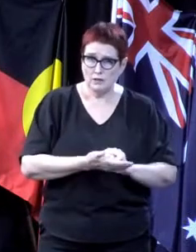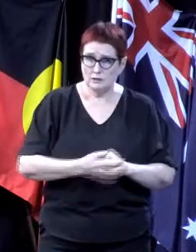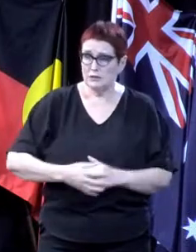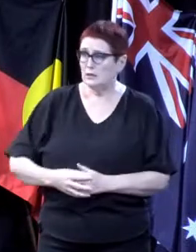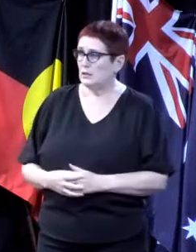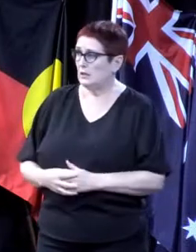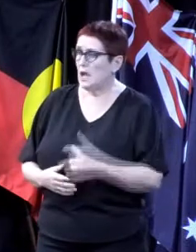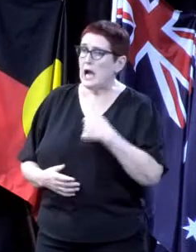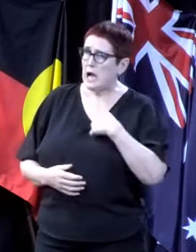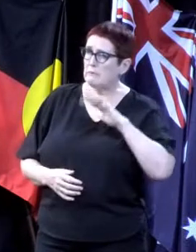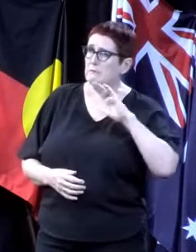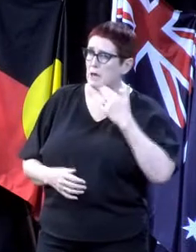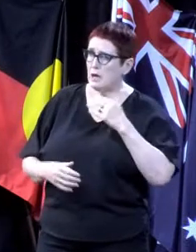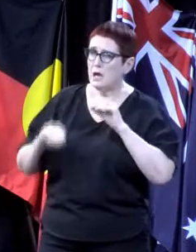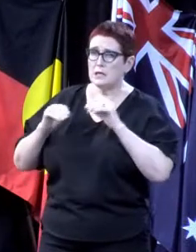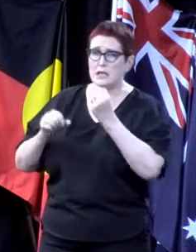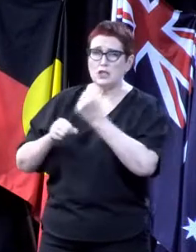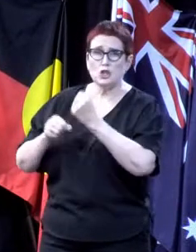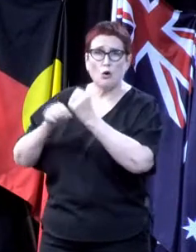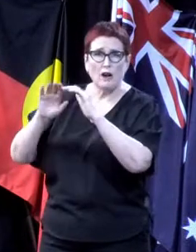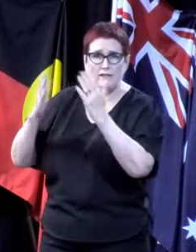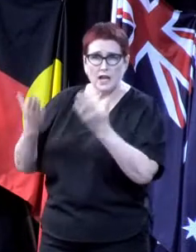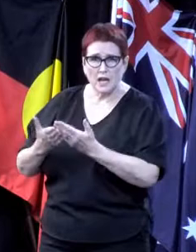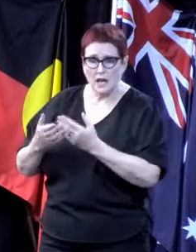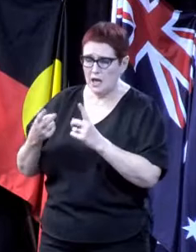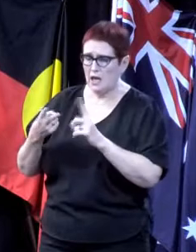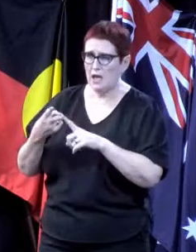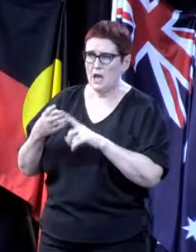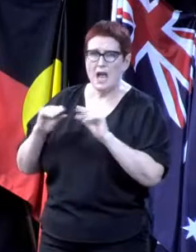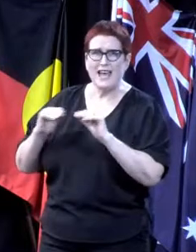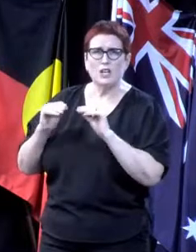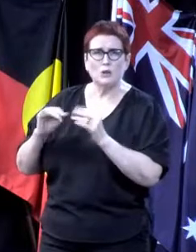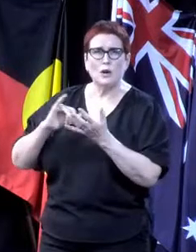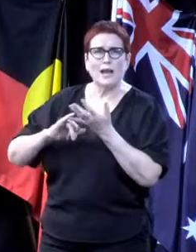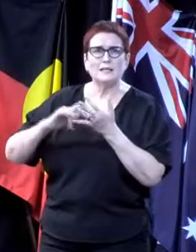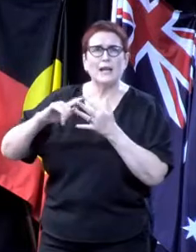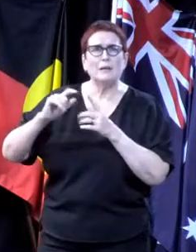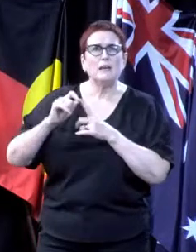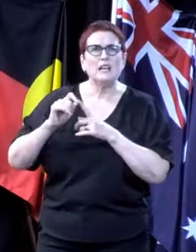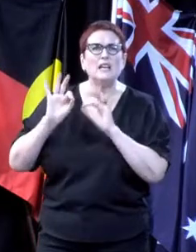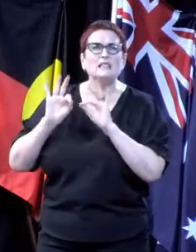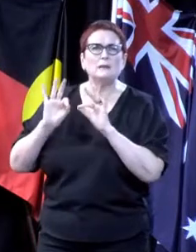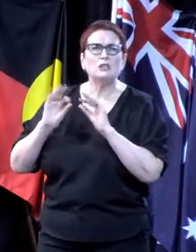I did geography, but I also was taught in the SEP classroom - special education classroom.